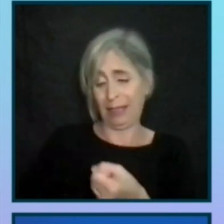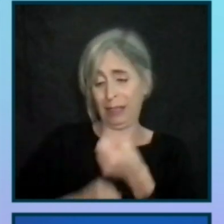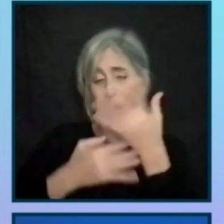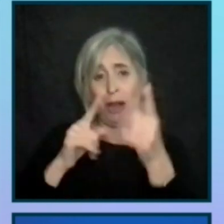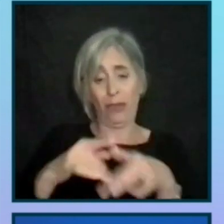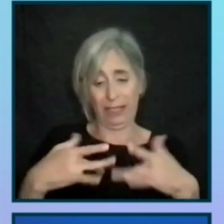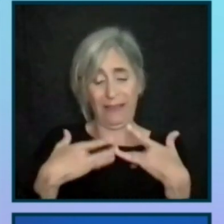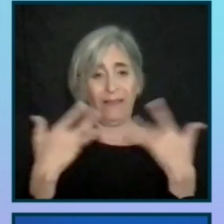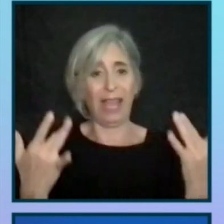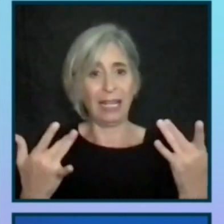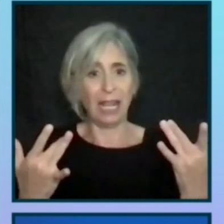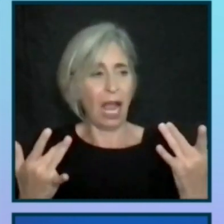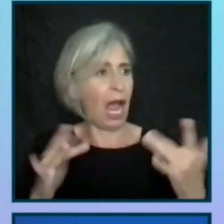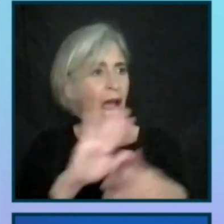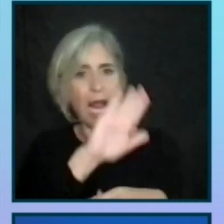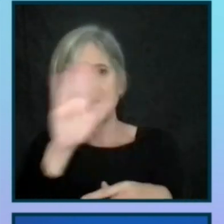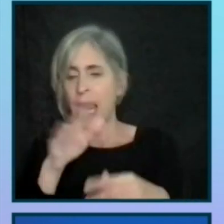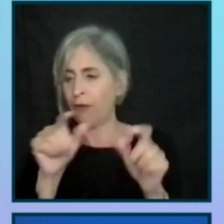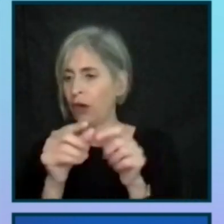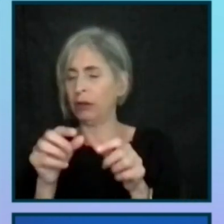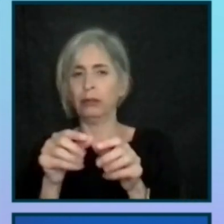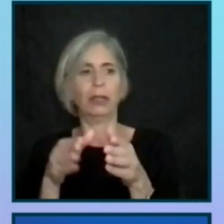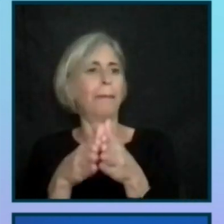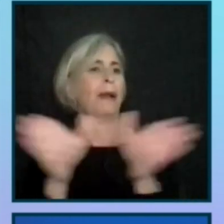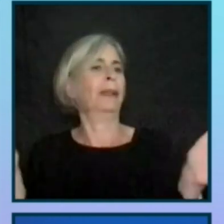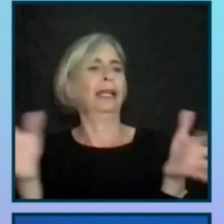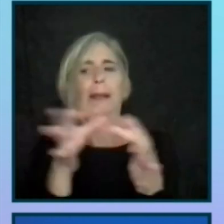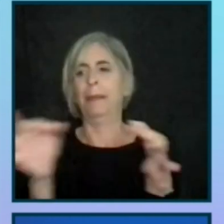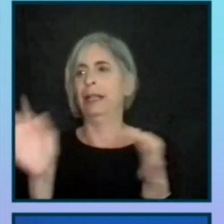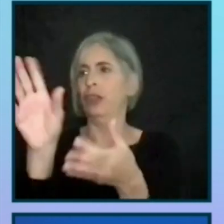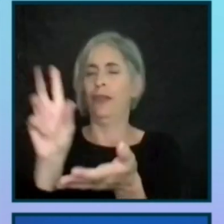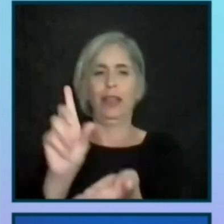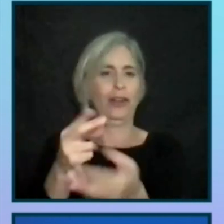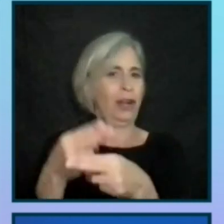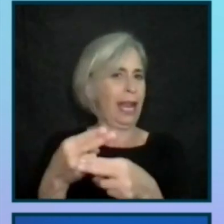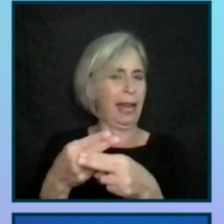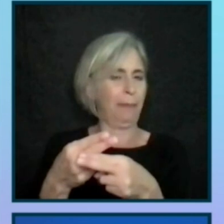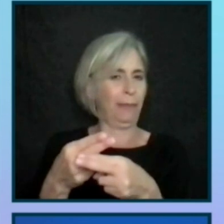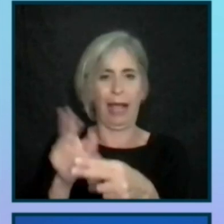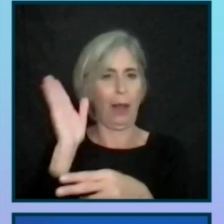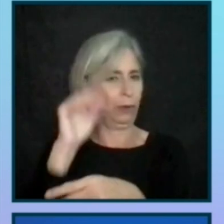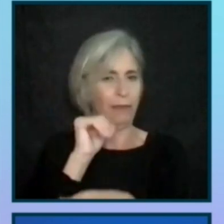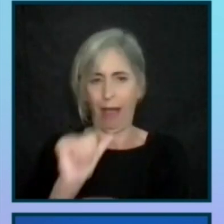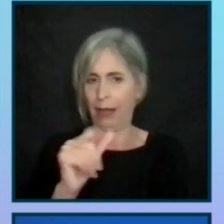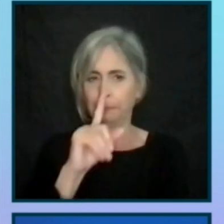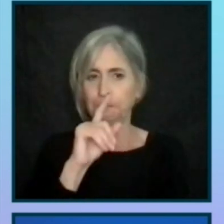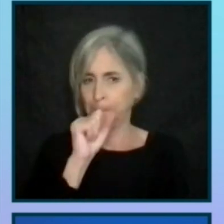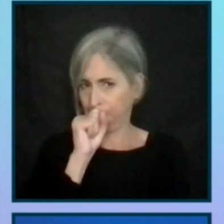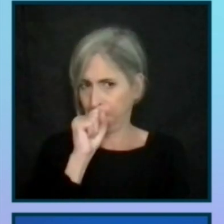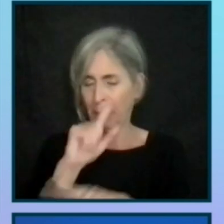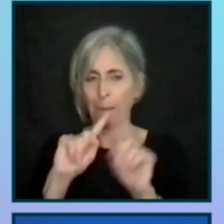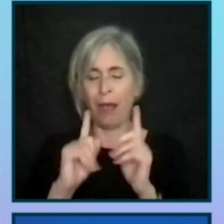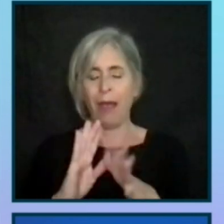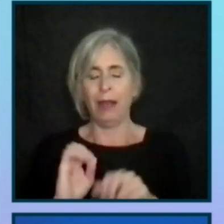And I never publicly mentioned their name and ever will, but it just brings chills down my spine,